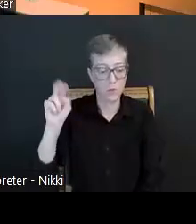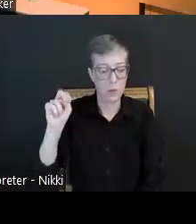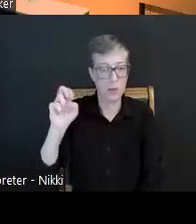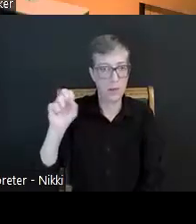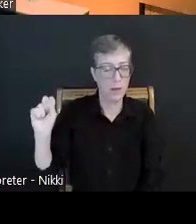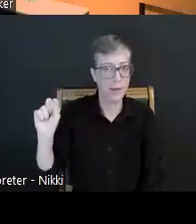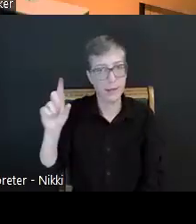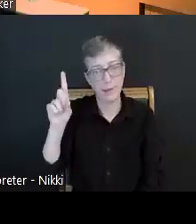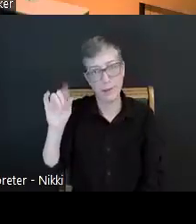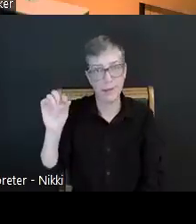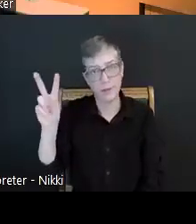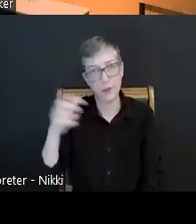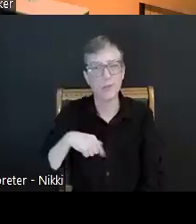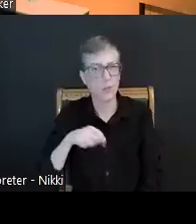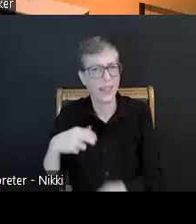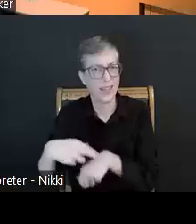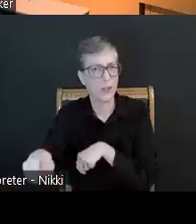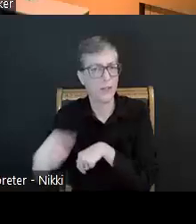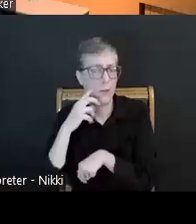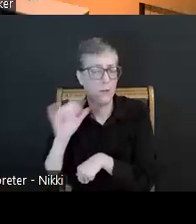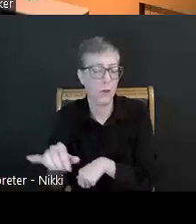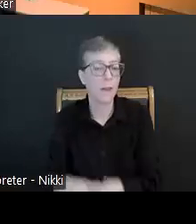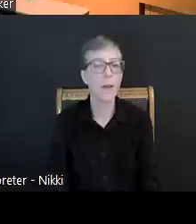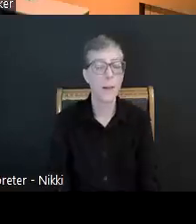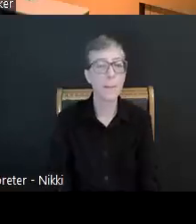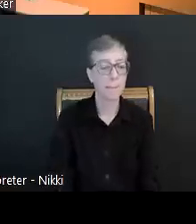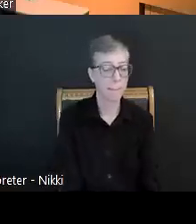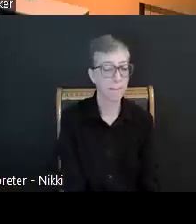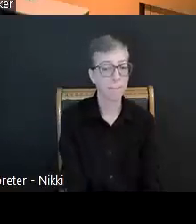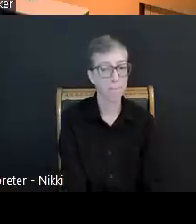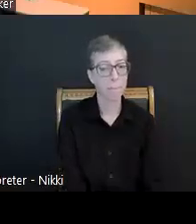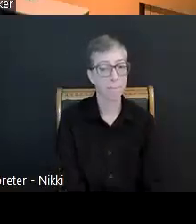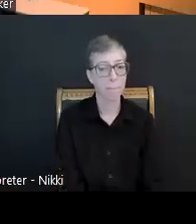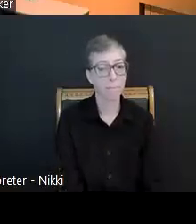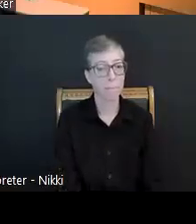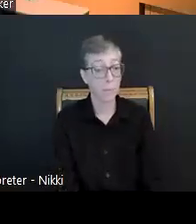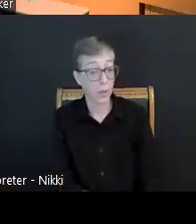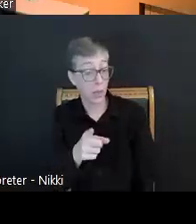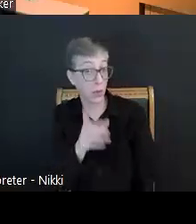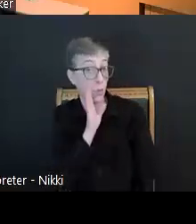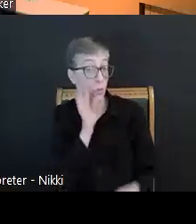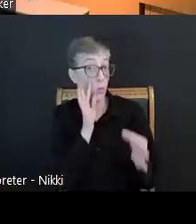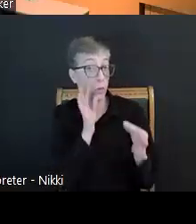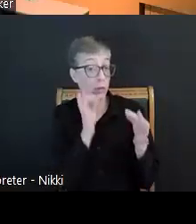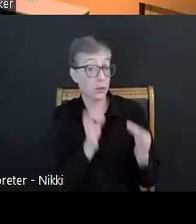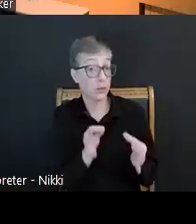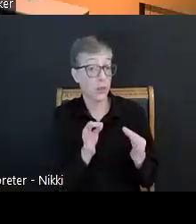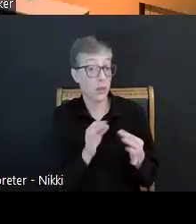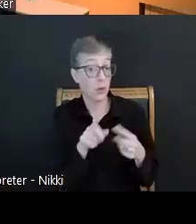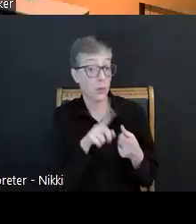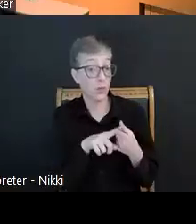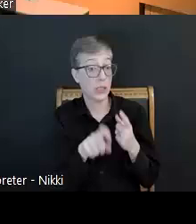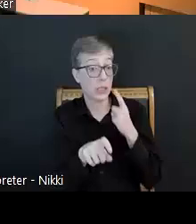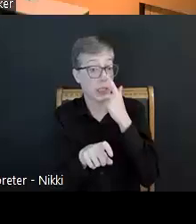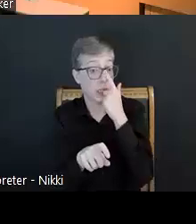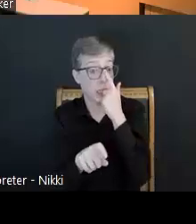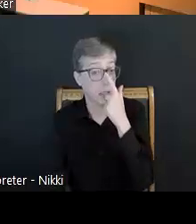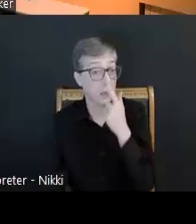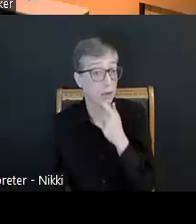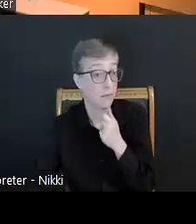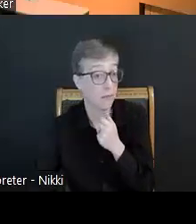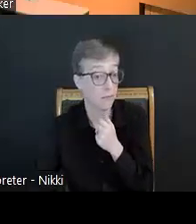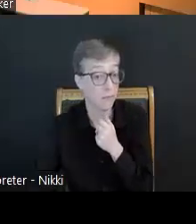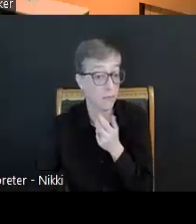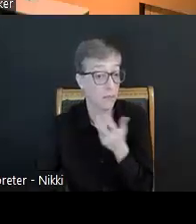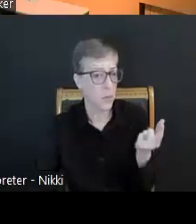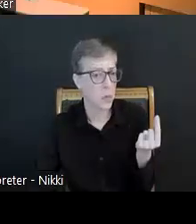that and you would determine when that's needed or how how does what does that look like um I think I